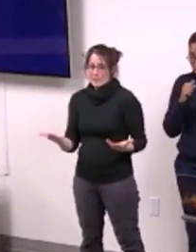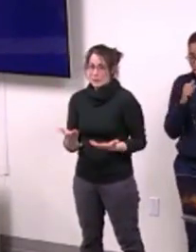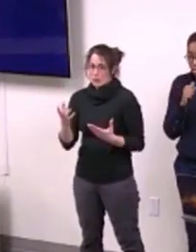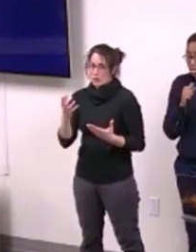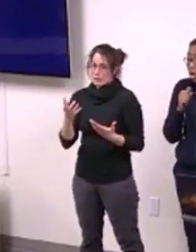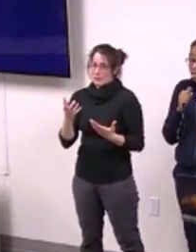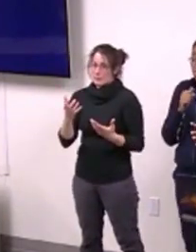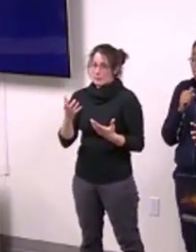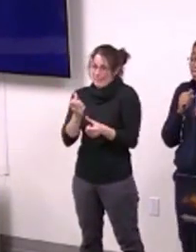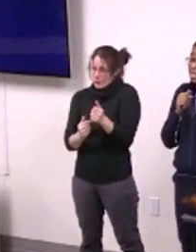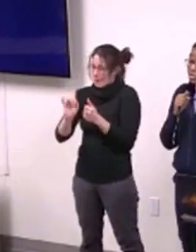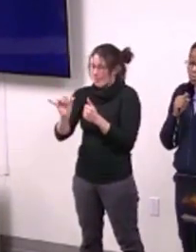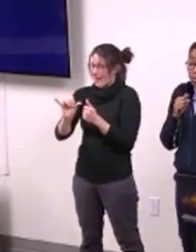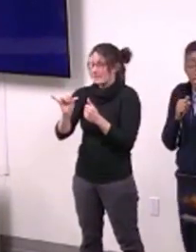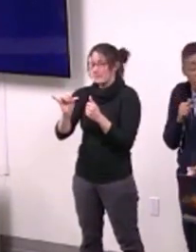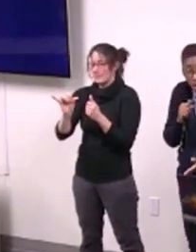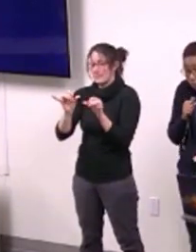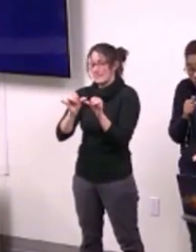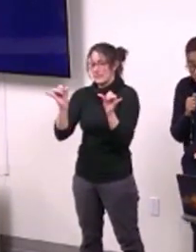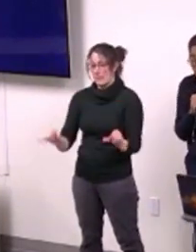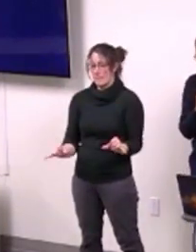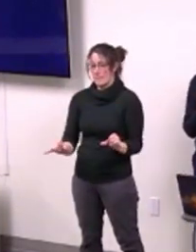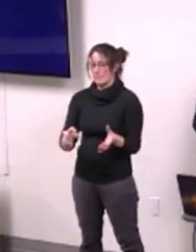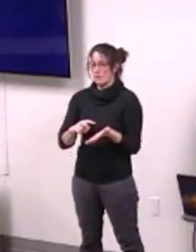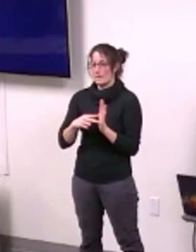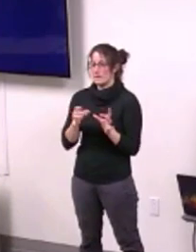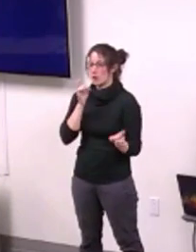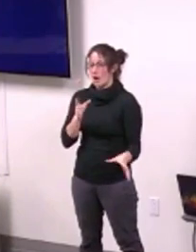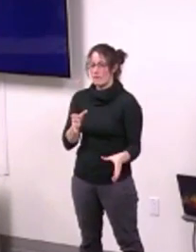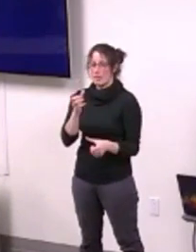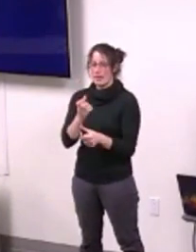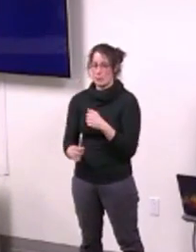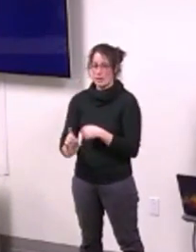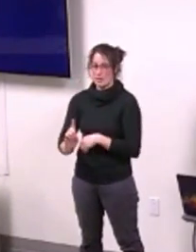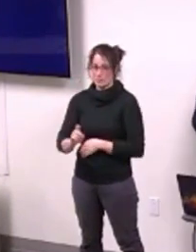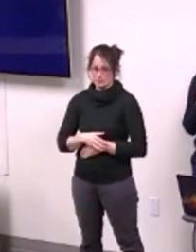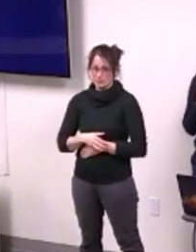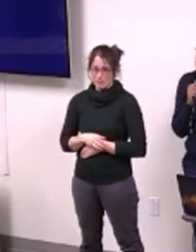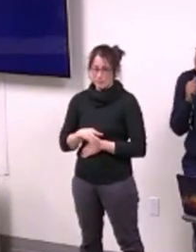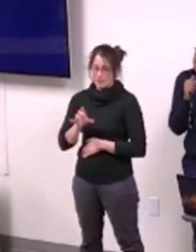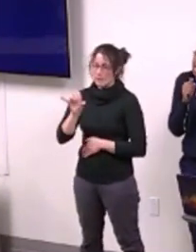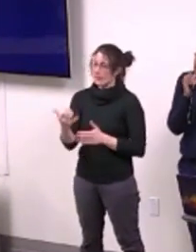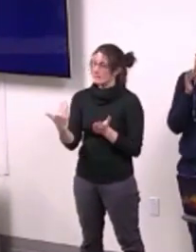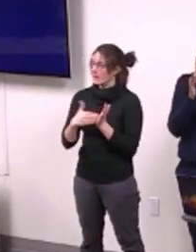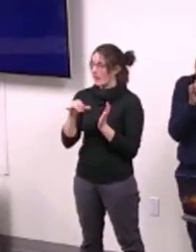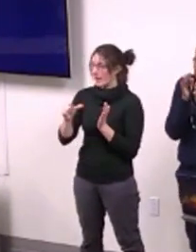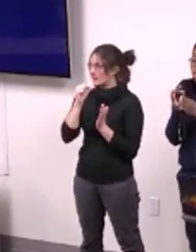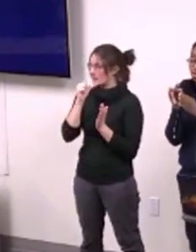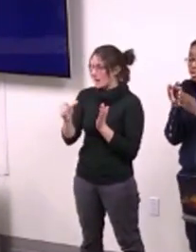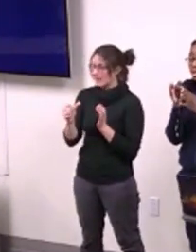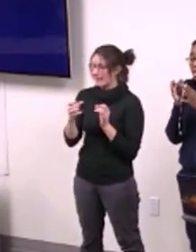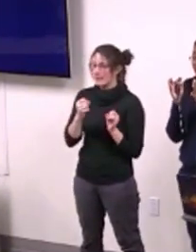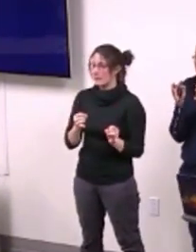So law enforcement everywhere is awful, right? And that's, again, that's not an individual analysis